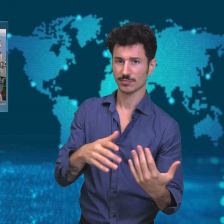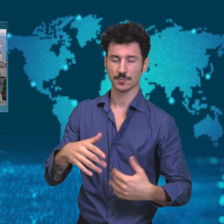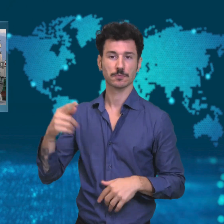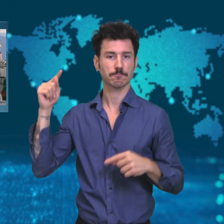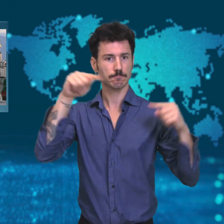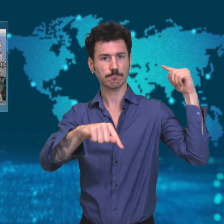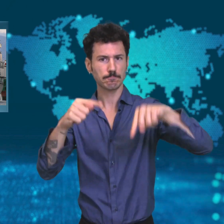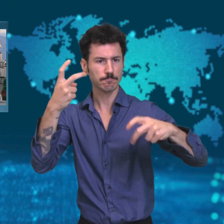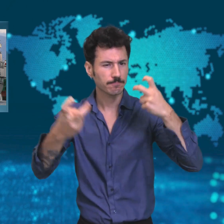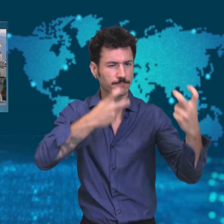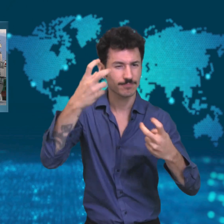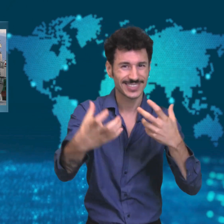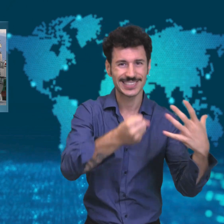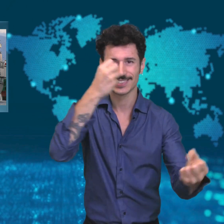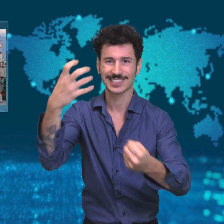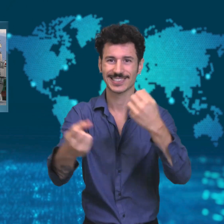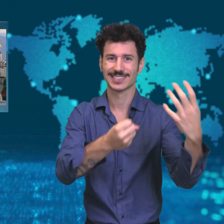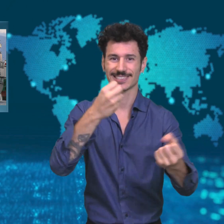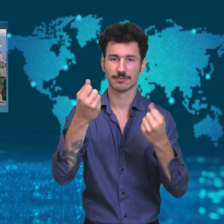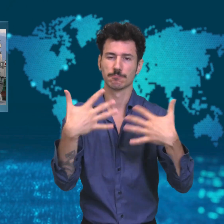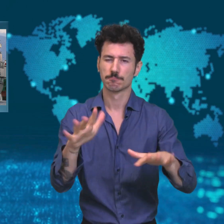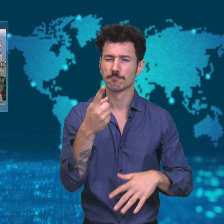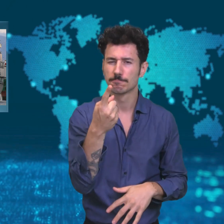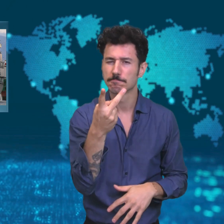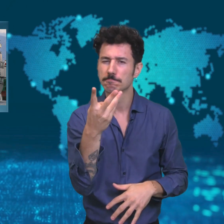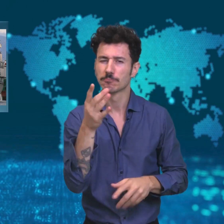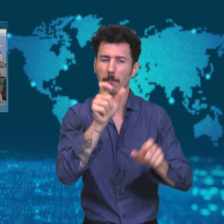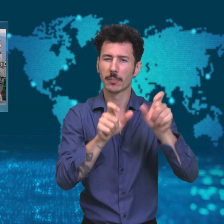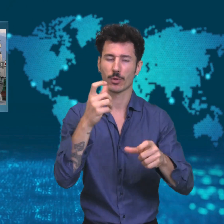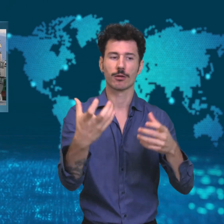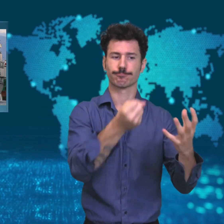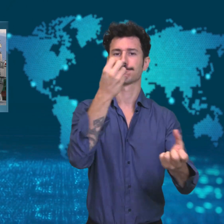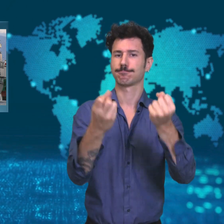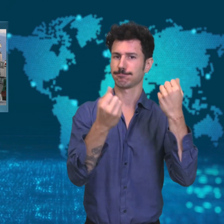Only a few crew members have been rescued,